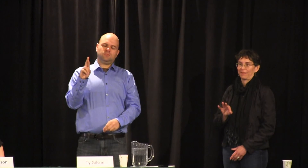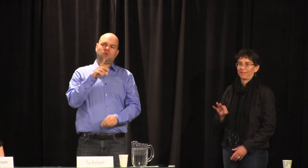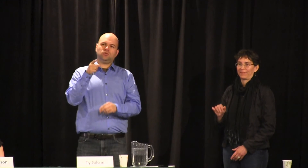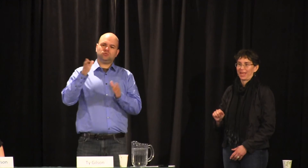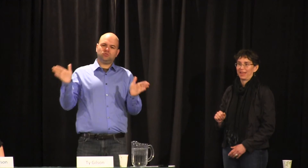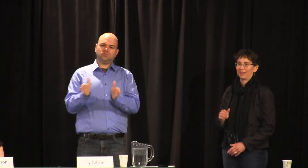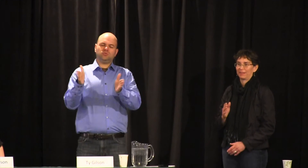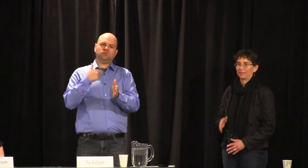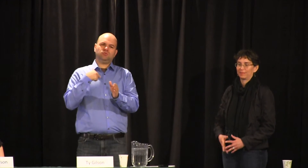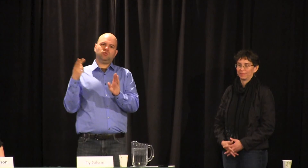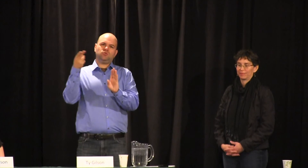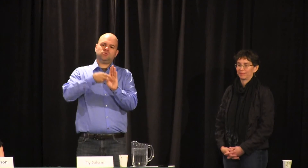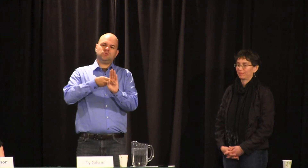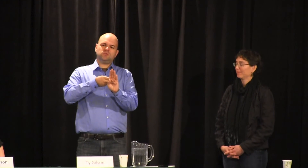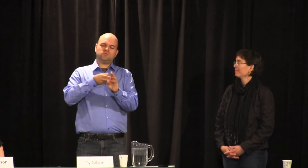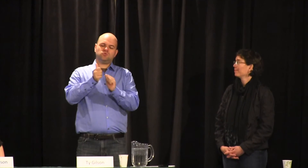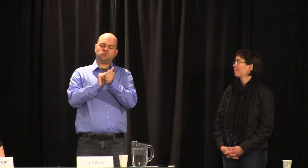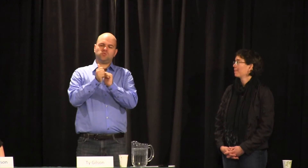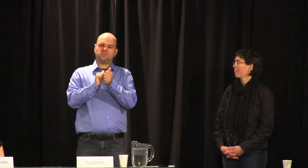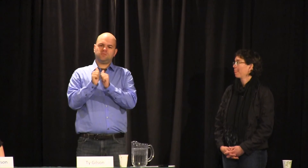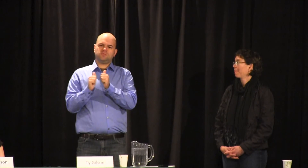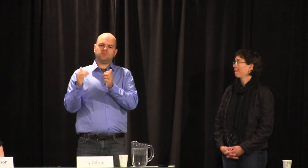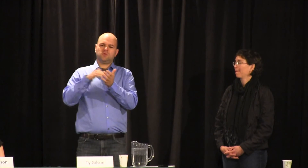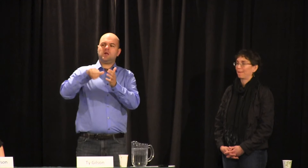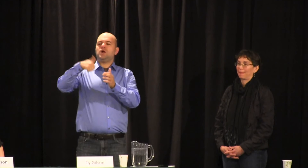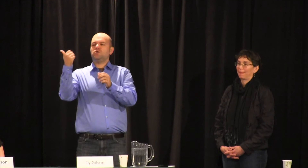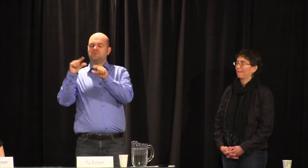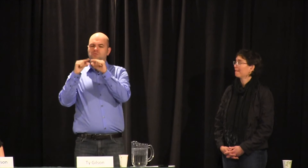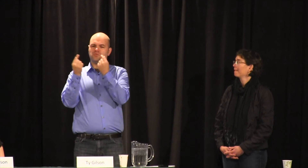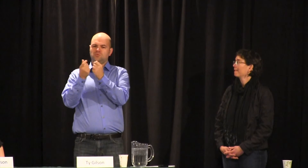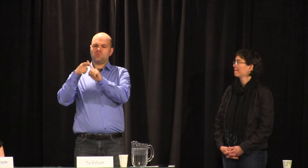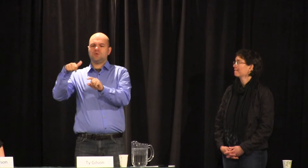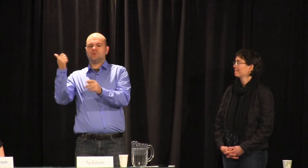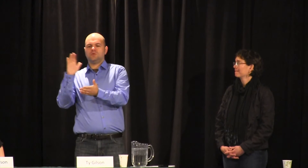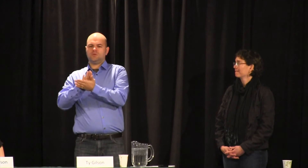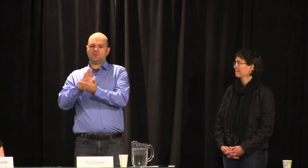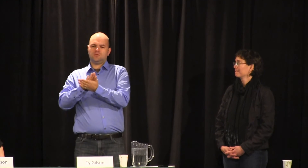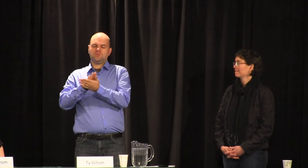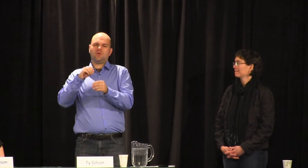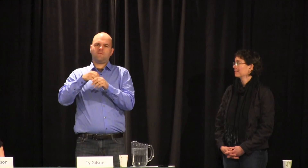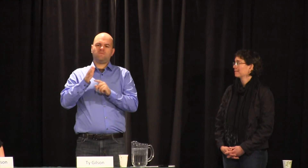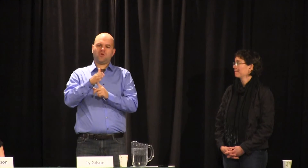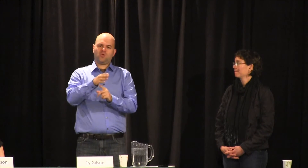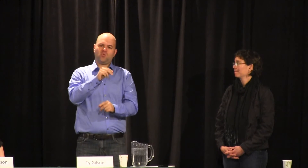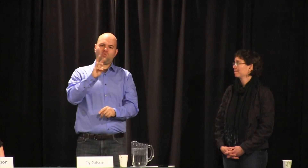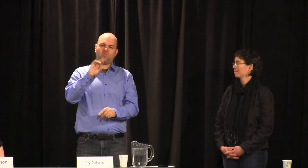there was one individual there, and I had joined a competition with, you know, the other people from the schools